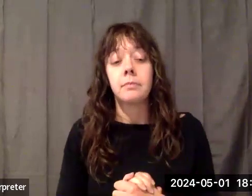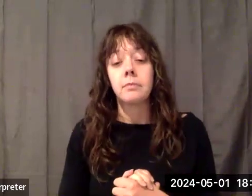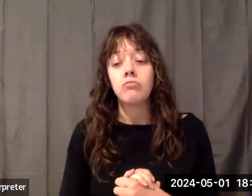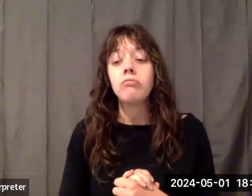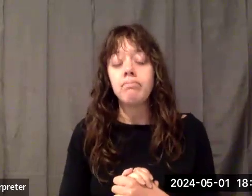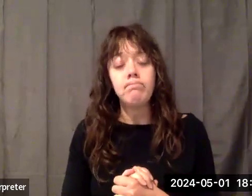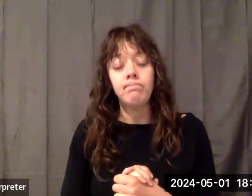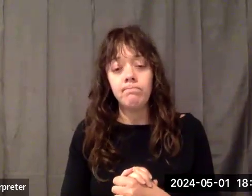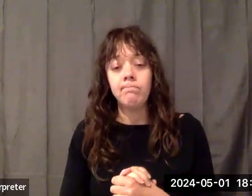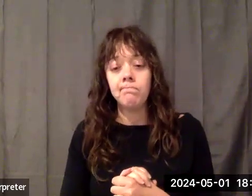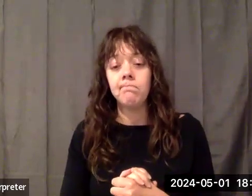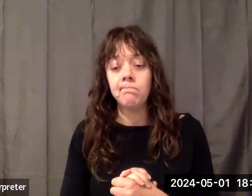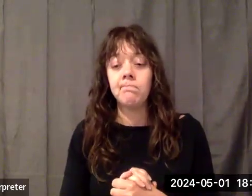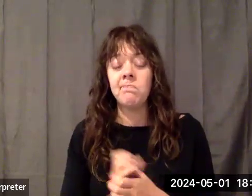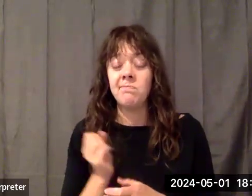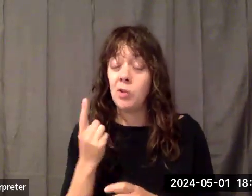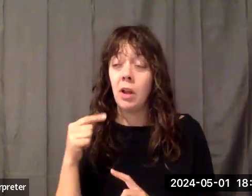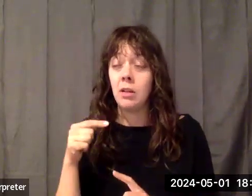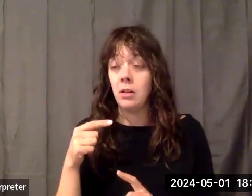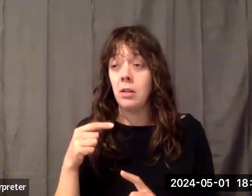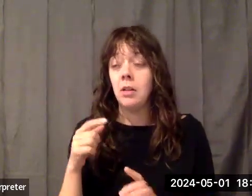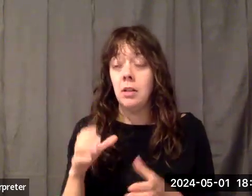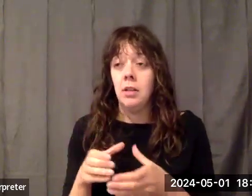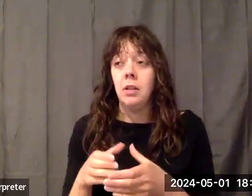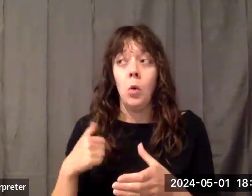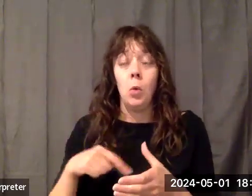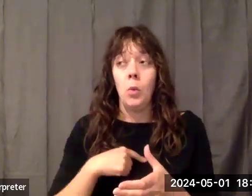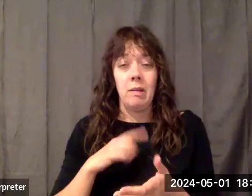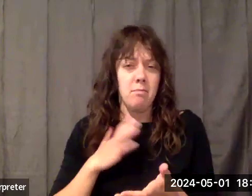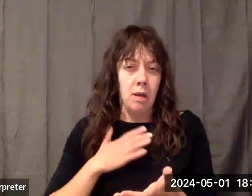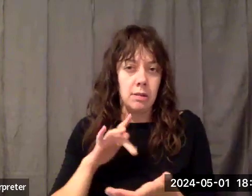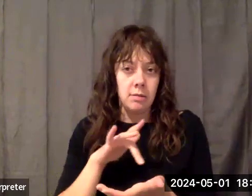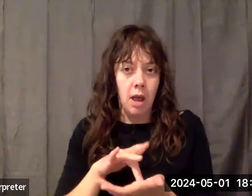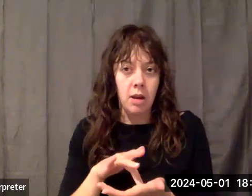with, and I I, I apologize, I don't remember the RCW number